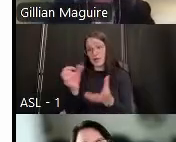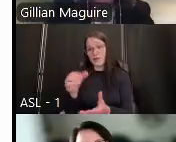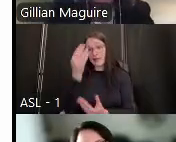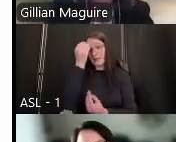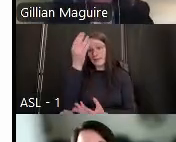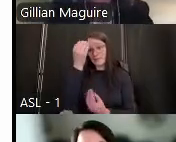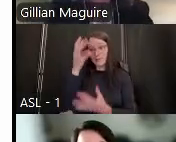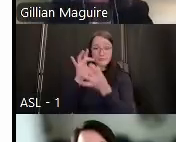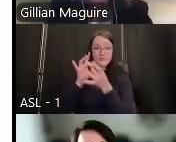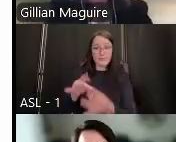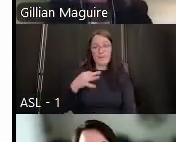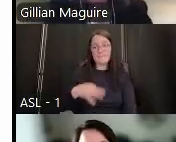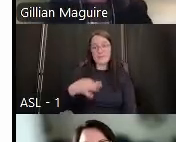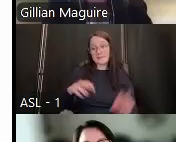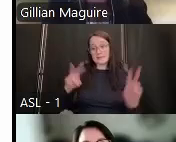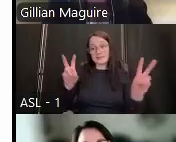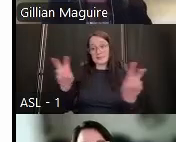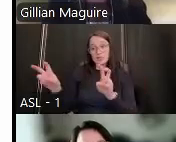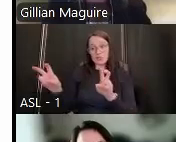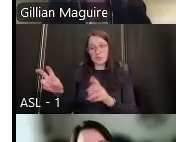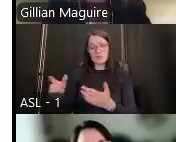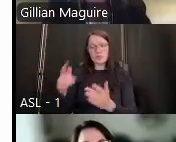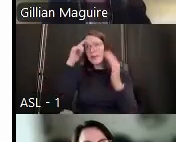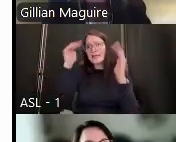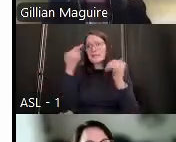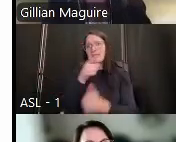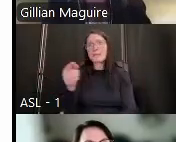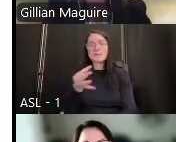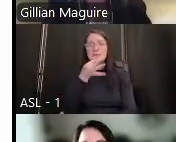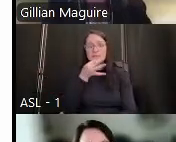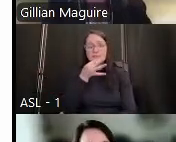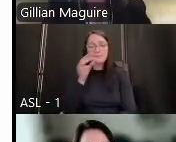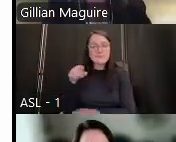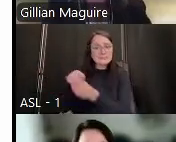Not to expect them to be the specialists, but to be able to tell them that sometimes the things you